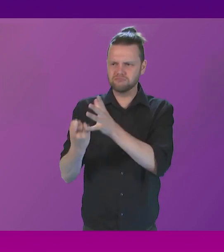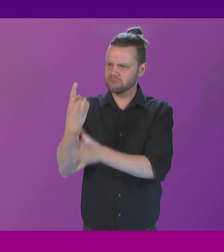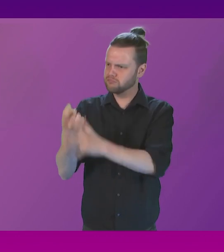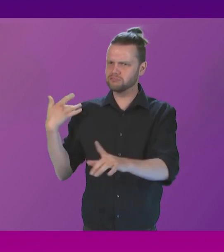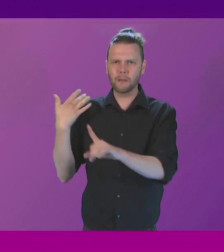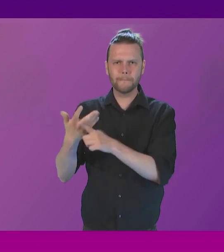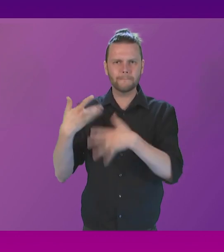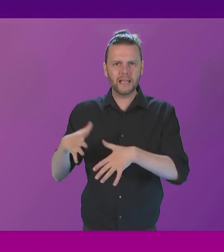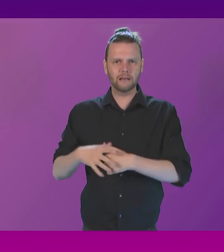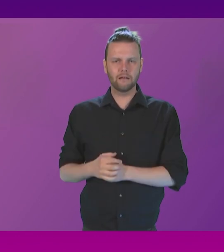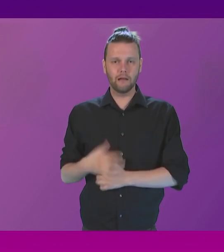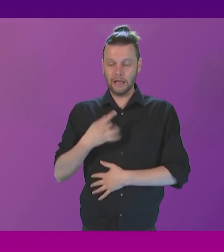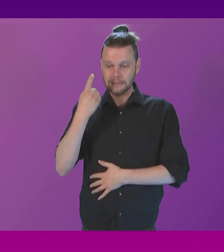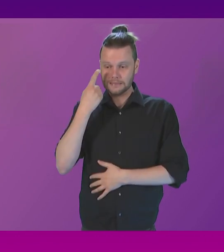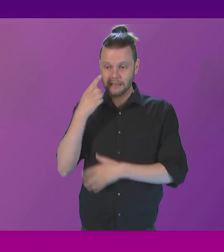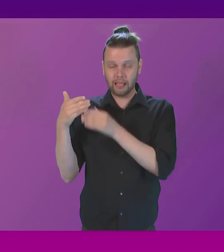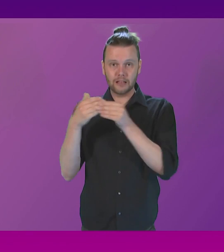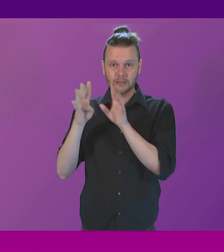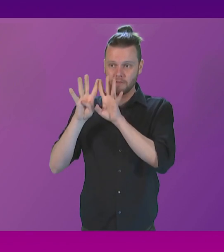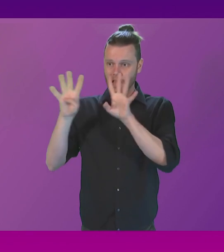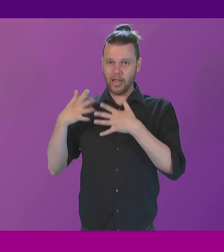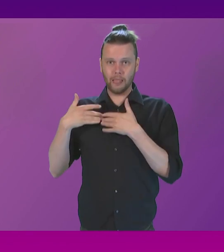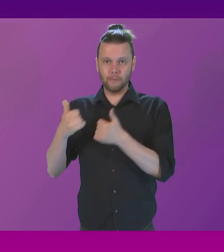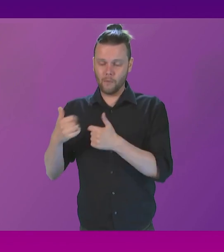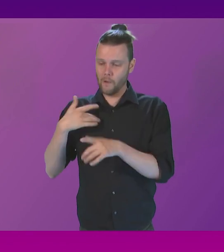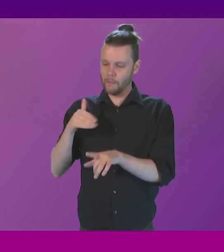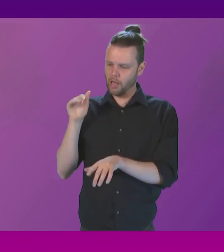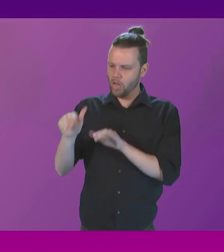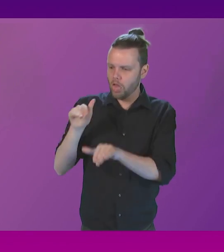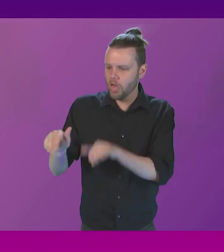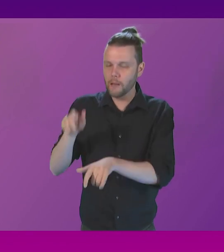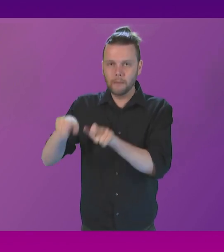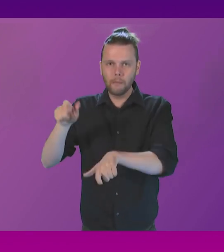which has seen the leadership of the health board intimidate whistleblowers, engage in a cover-up